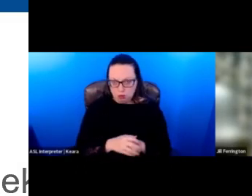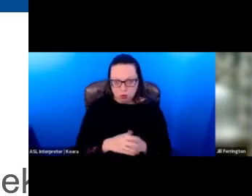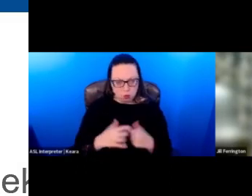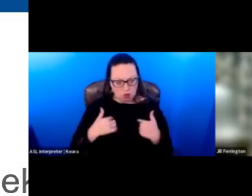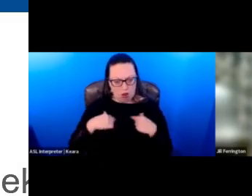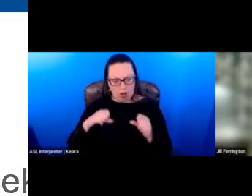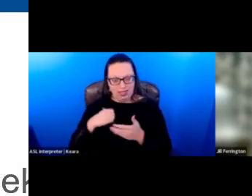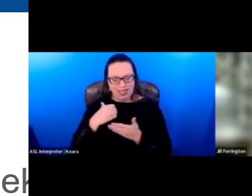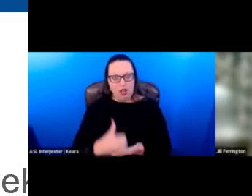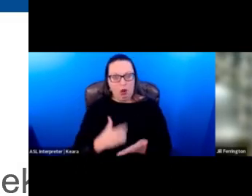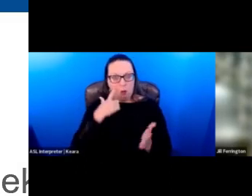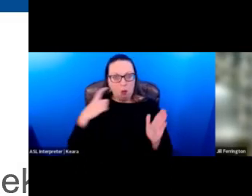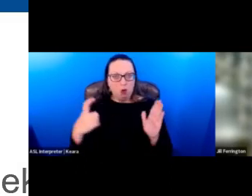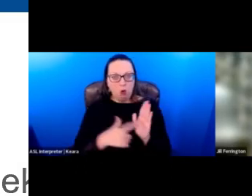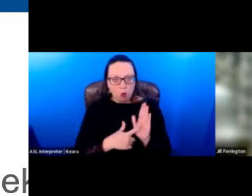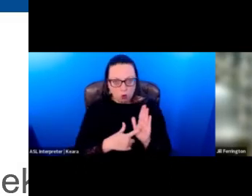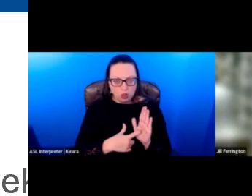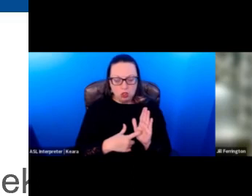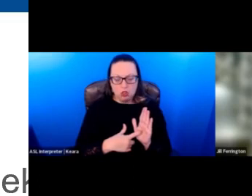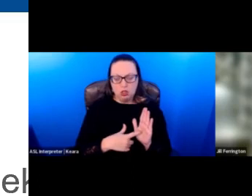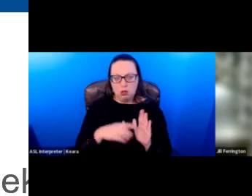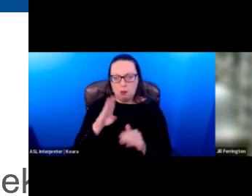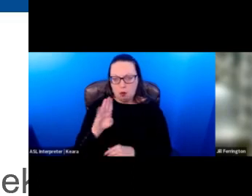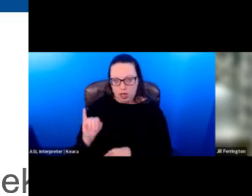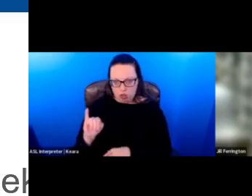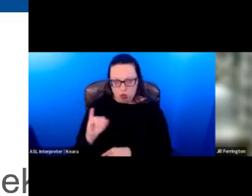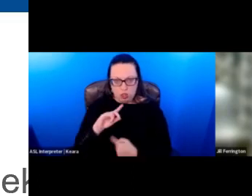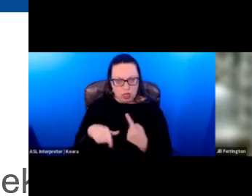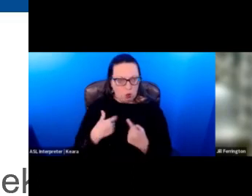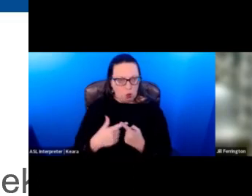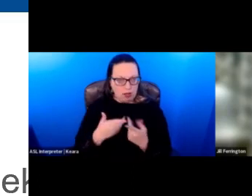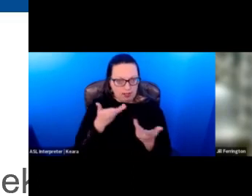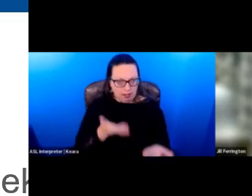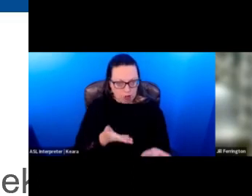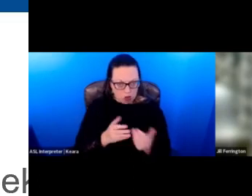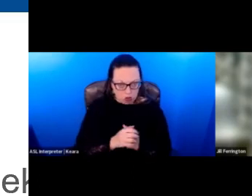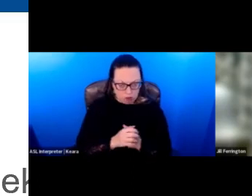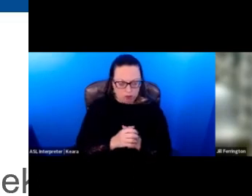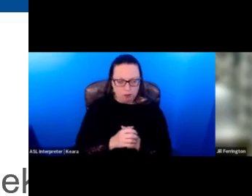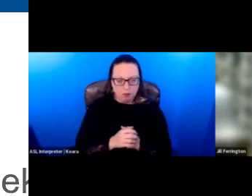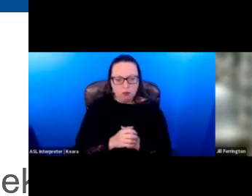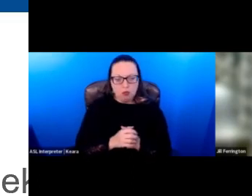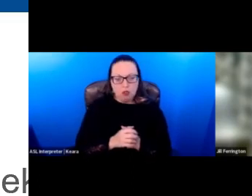uncover brain injury when it exists, and really, very honestly potentially, kind of